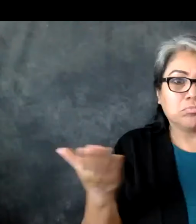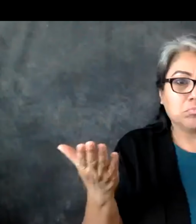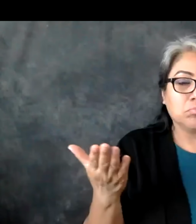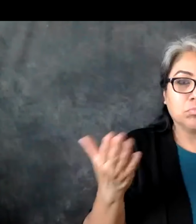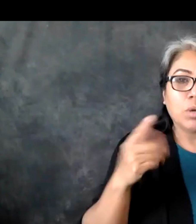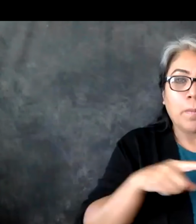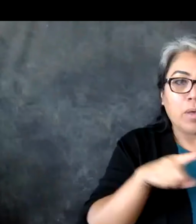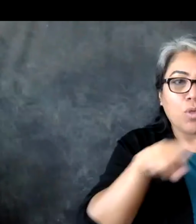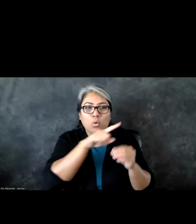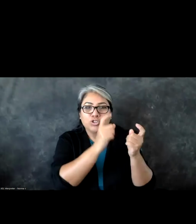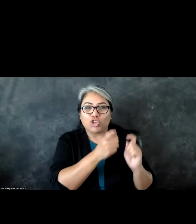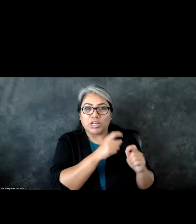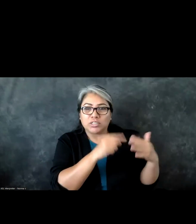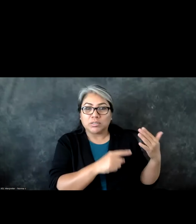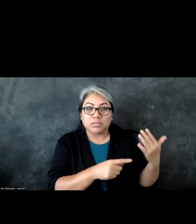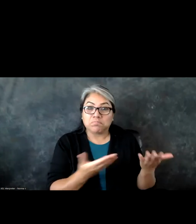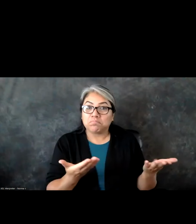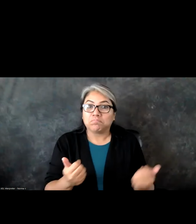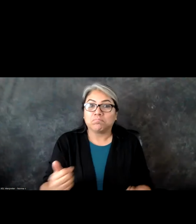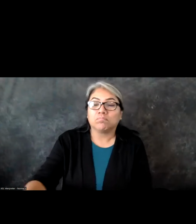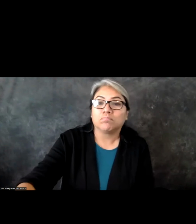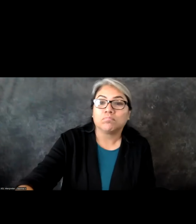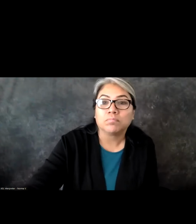we will open it up to question and answer regarding these